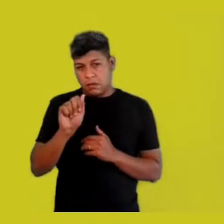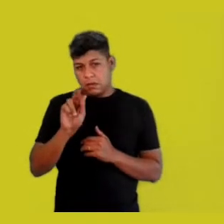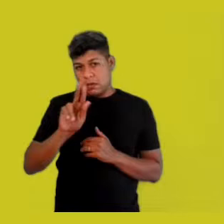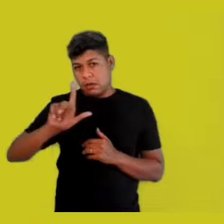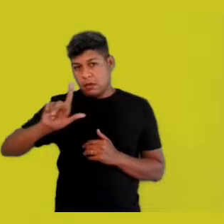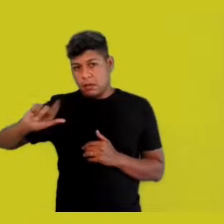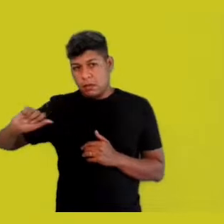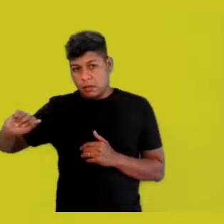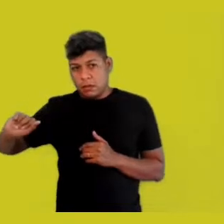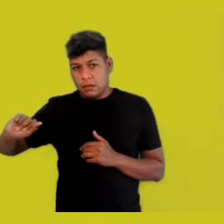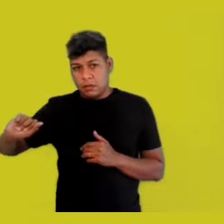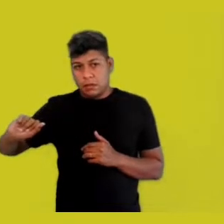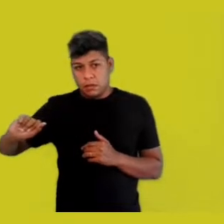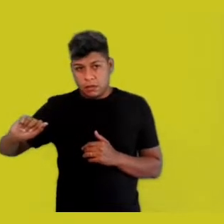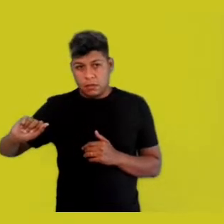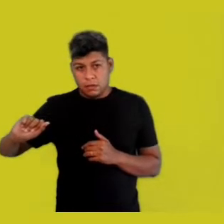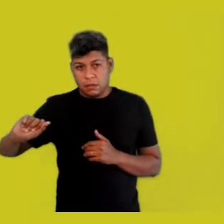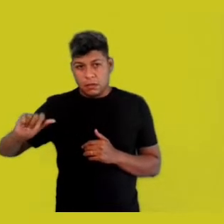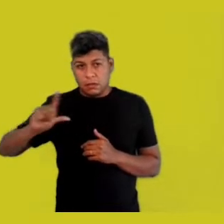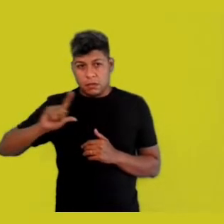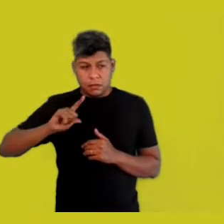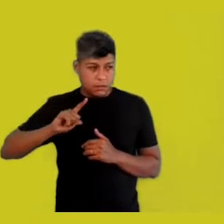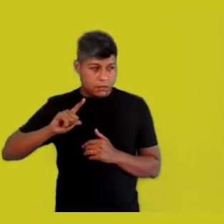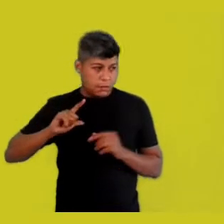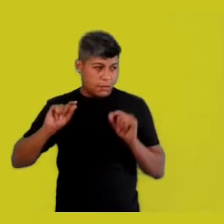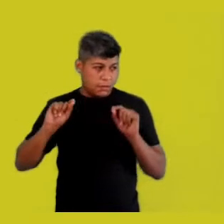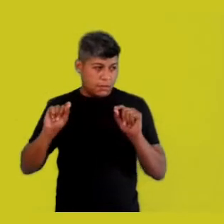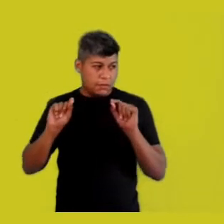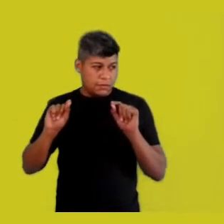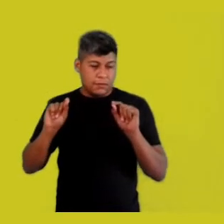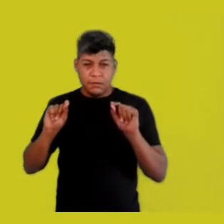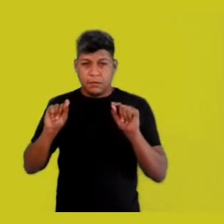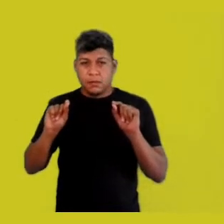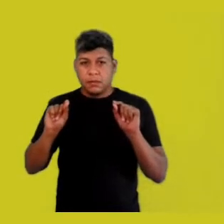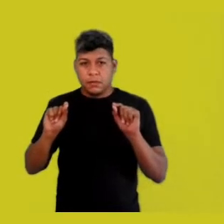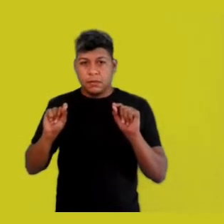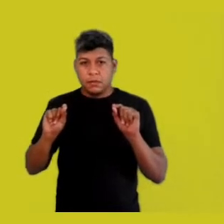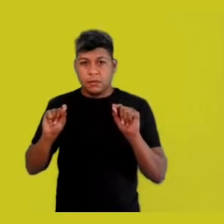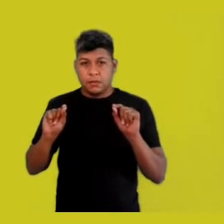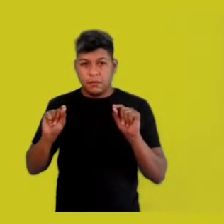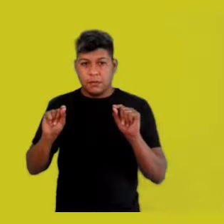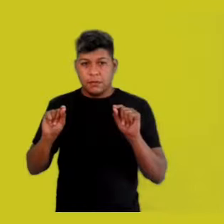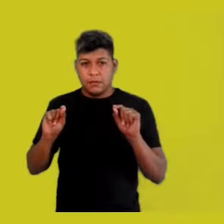they cannot be seen, lived, experienced, executed and thought